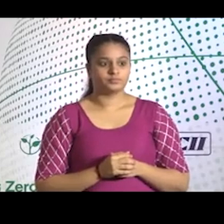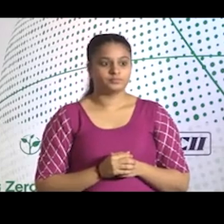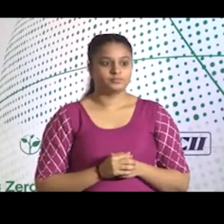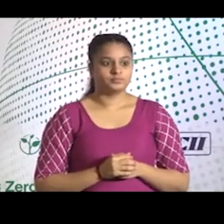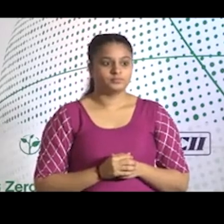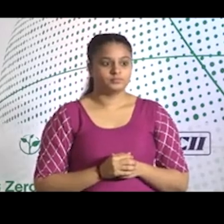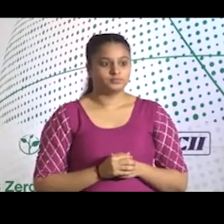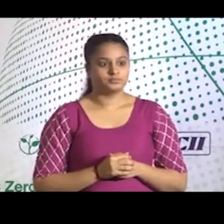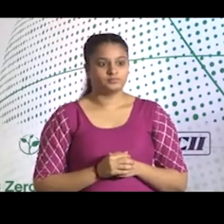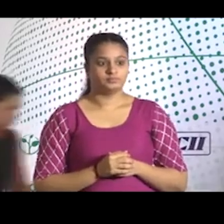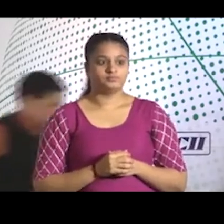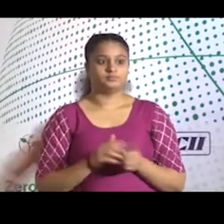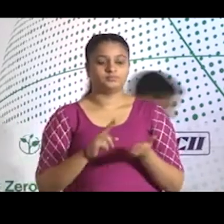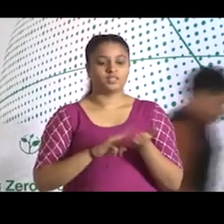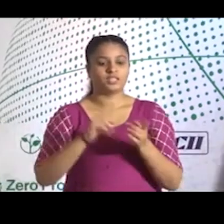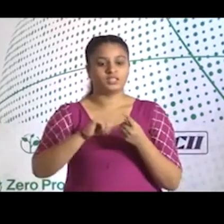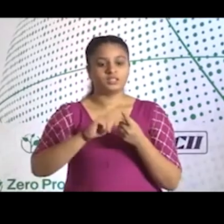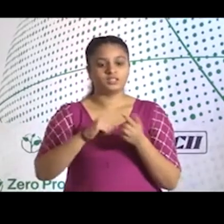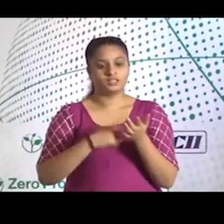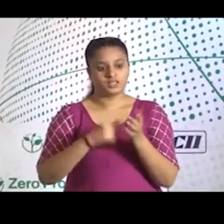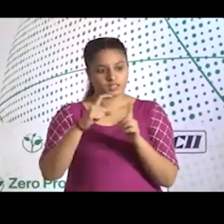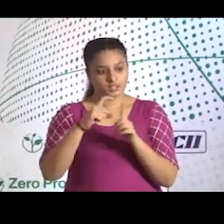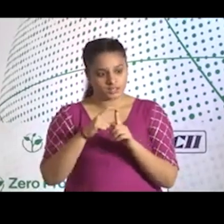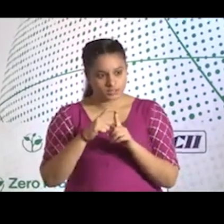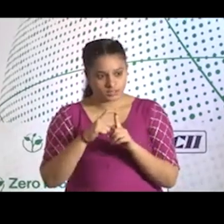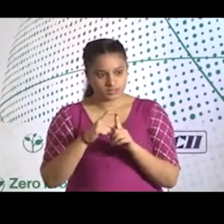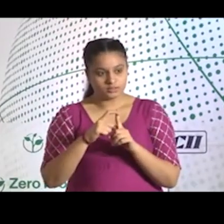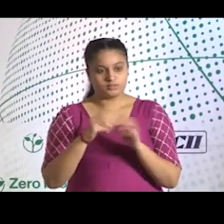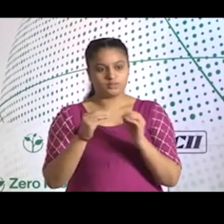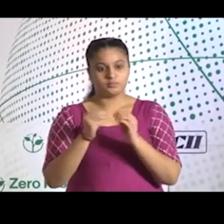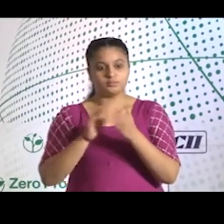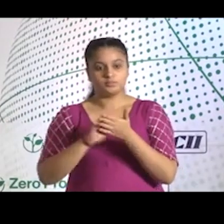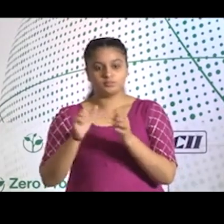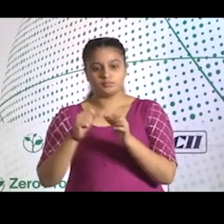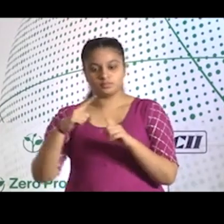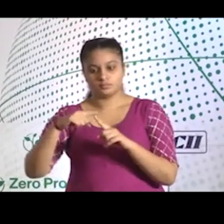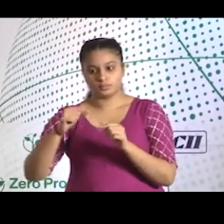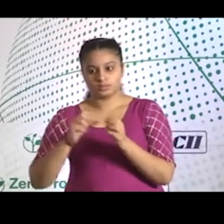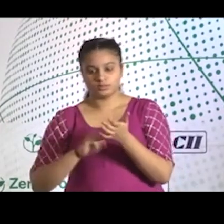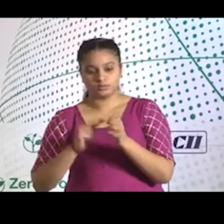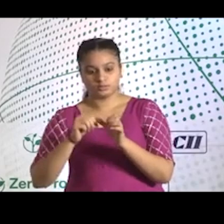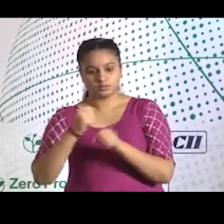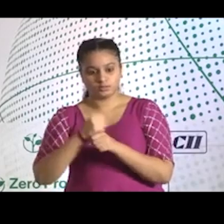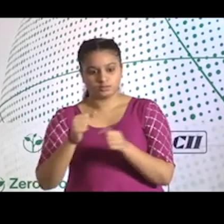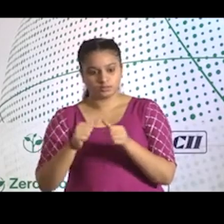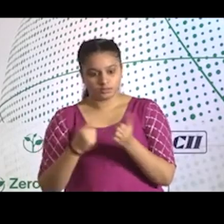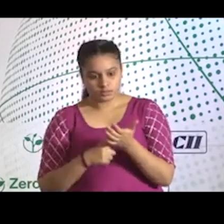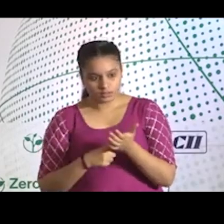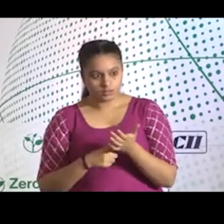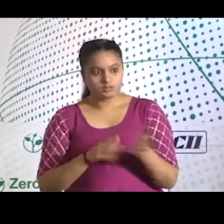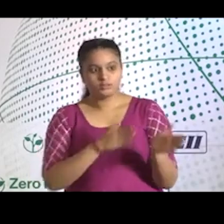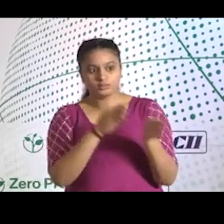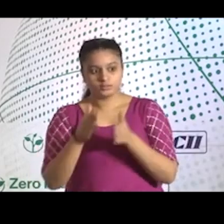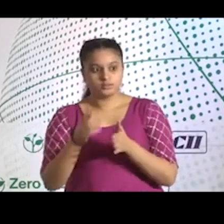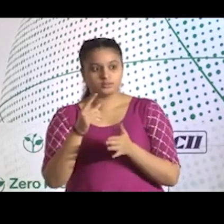Mr. Needed Bhatnagar partner, Dahlberg Advisors. Michelle Bachmann partner